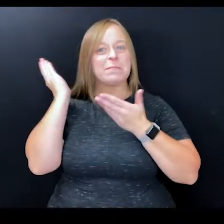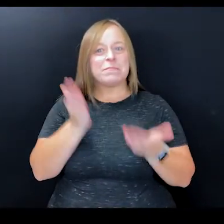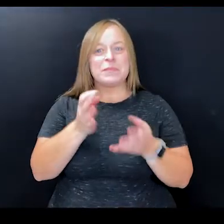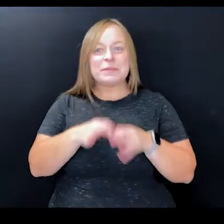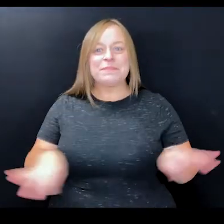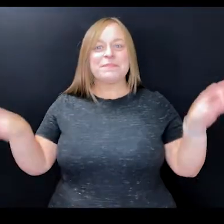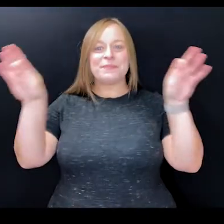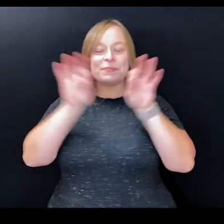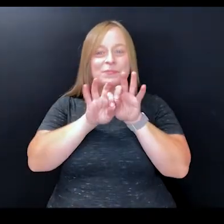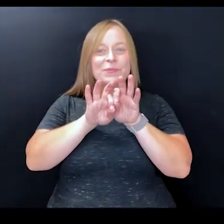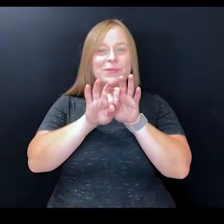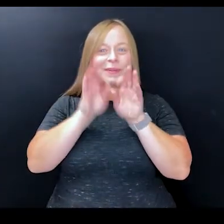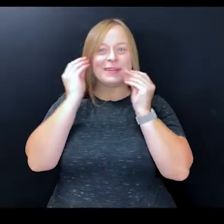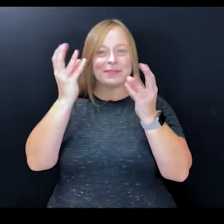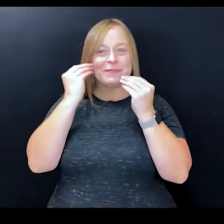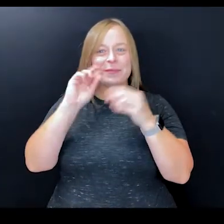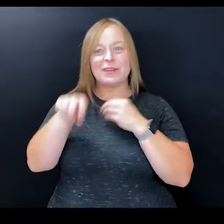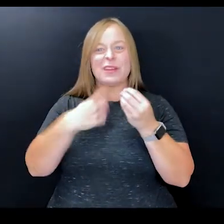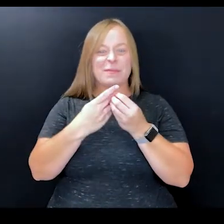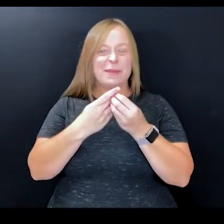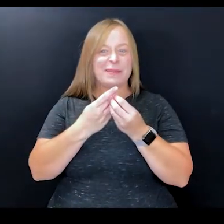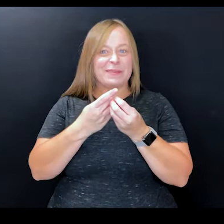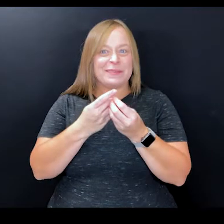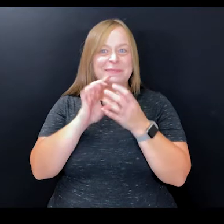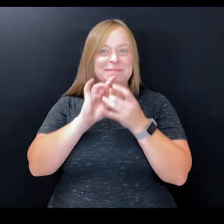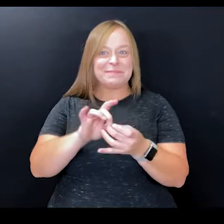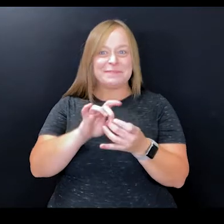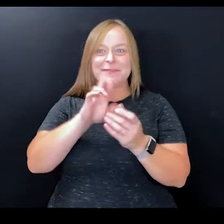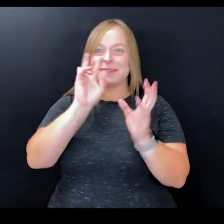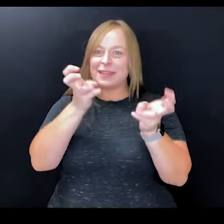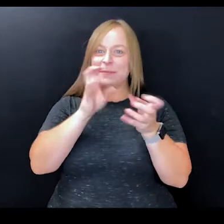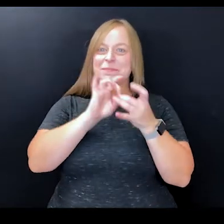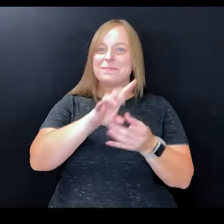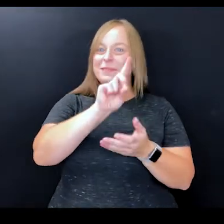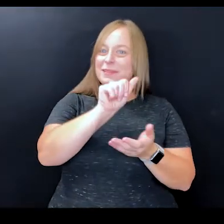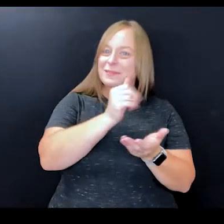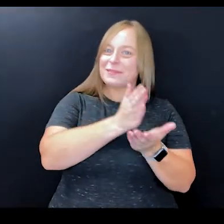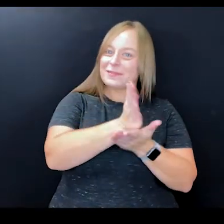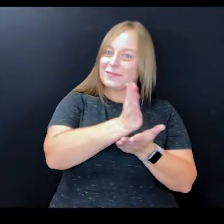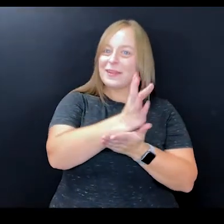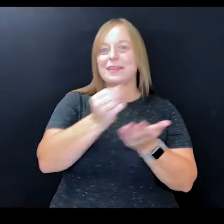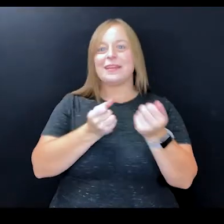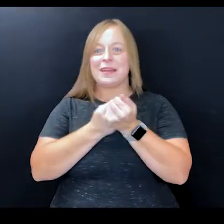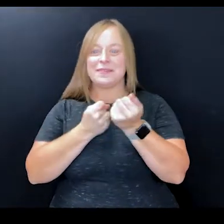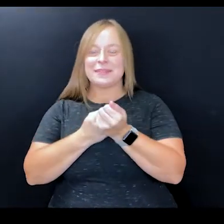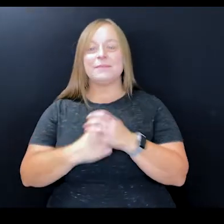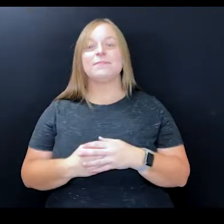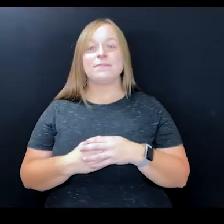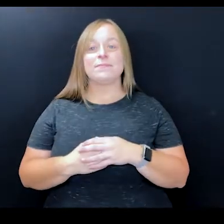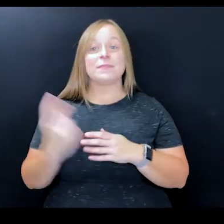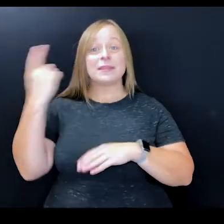We are here to bring you information on the most relevant topics regarding disability rights and advocacy.